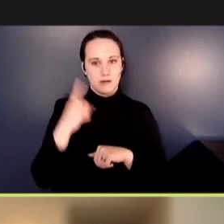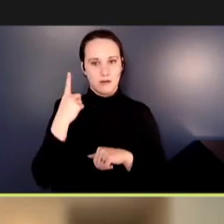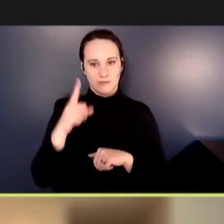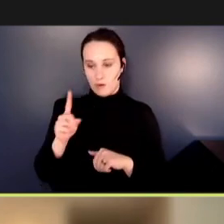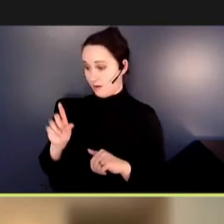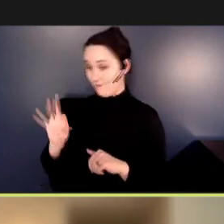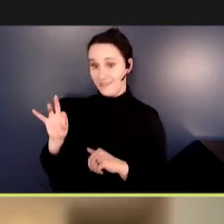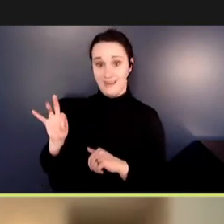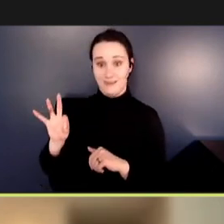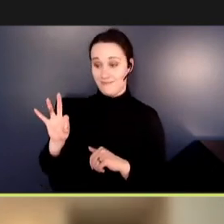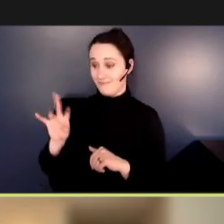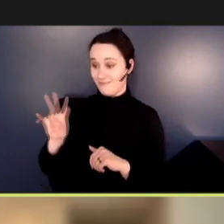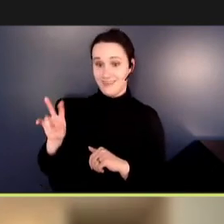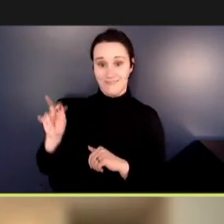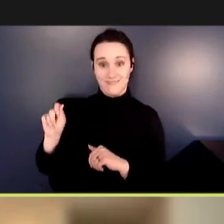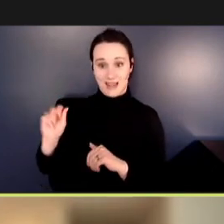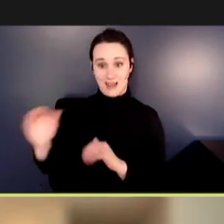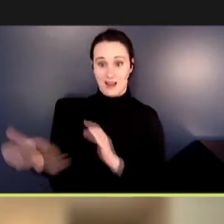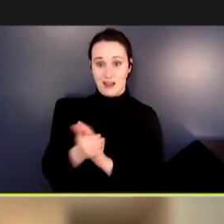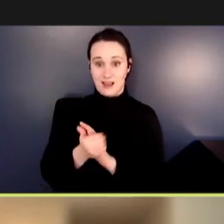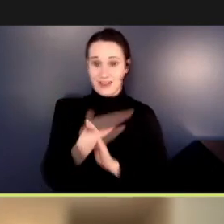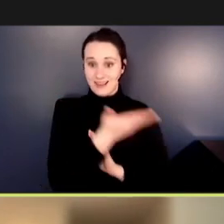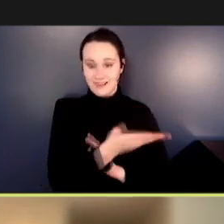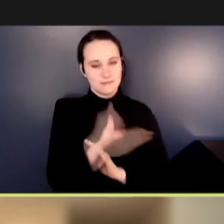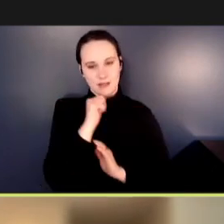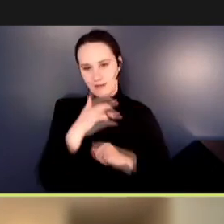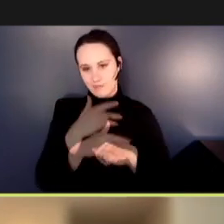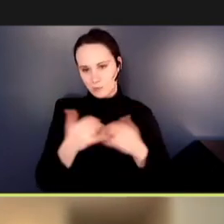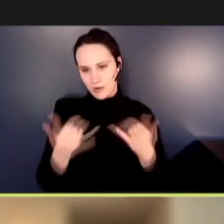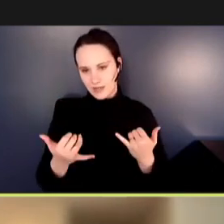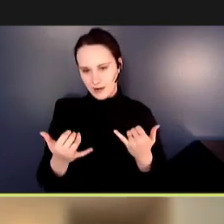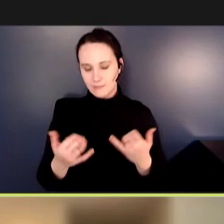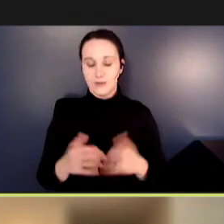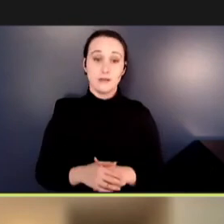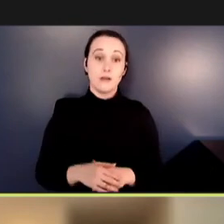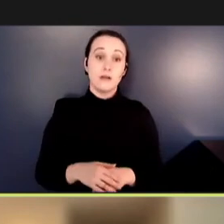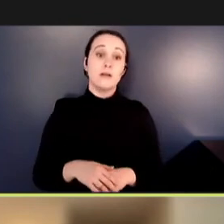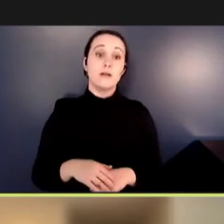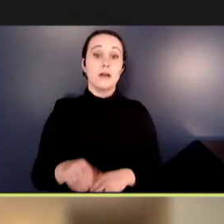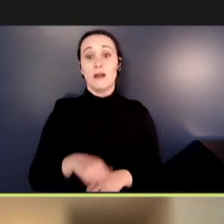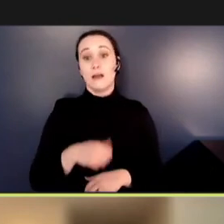And so that's another issue, but then beyond that -- and we all know this -- there's just